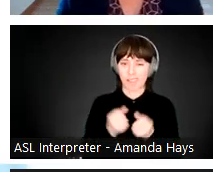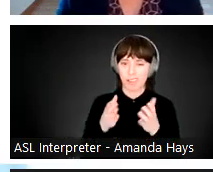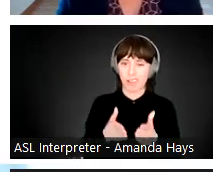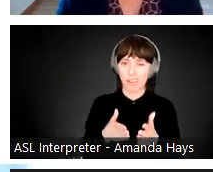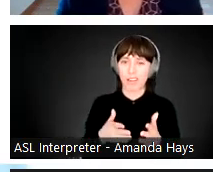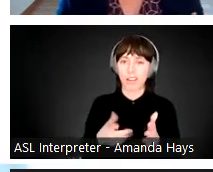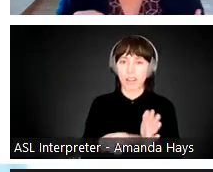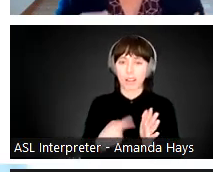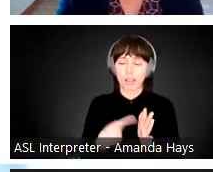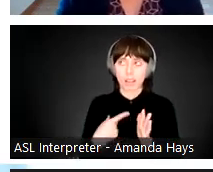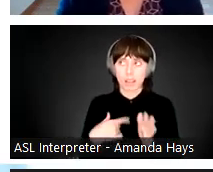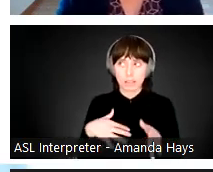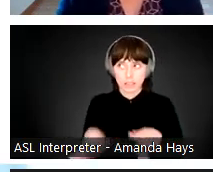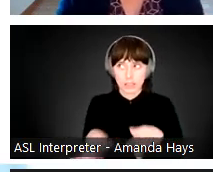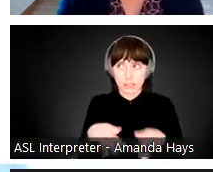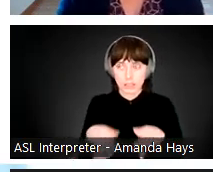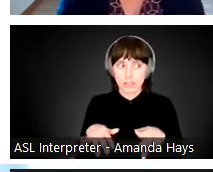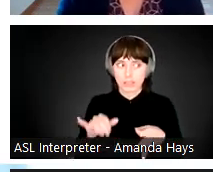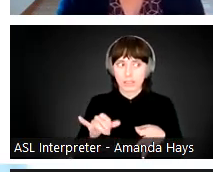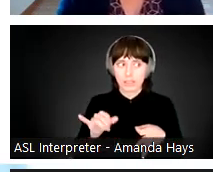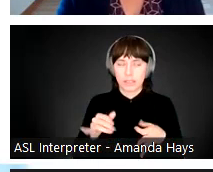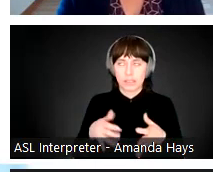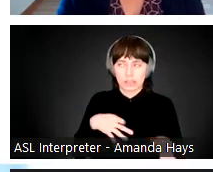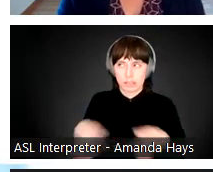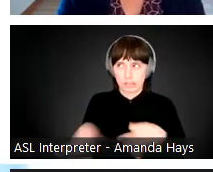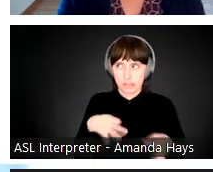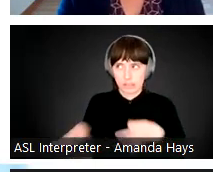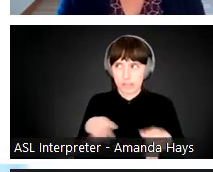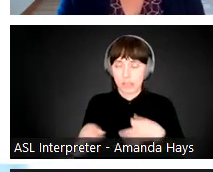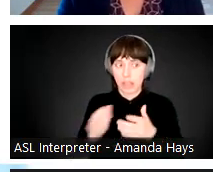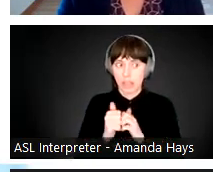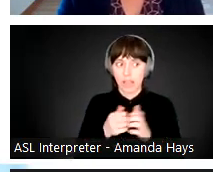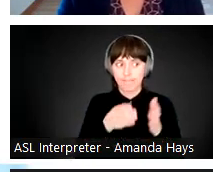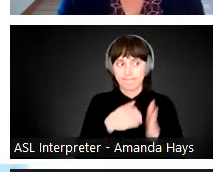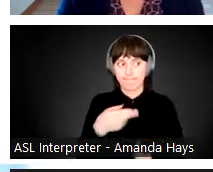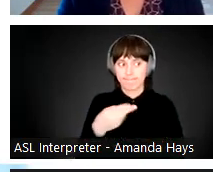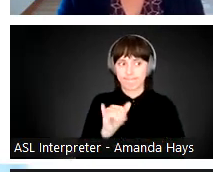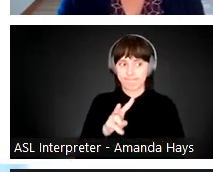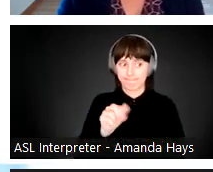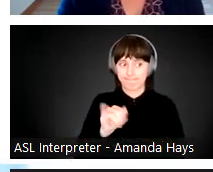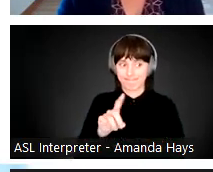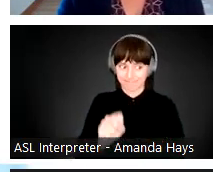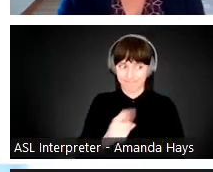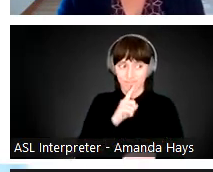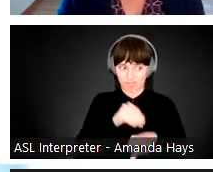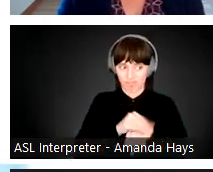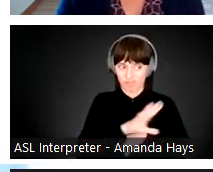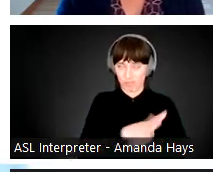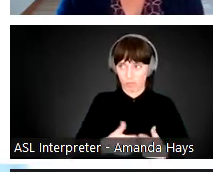painful detail- how someone's HIV or AIDS status impact their ability to